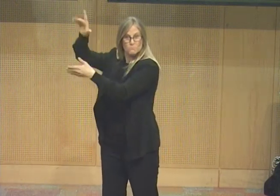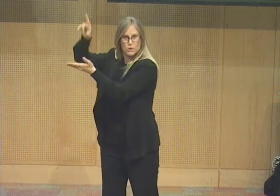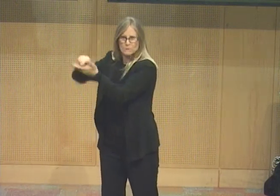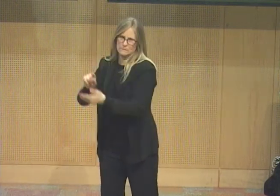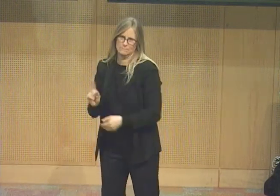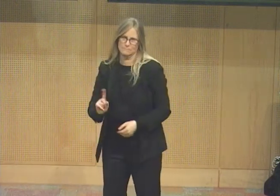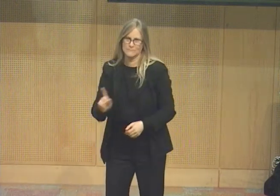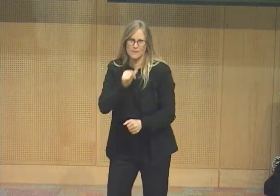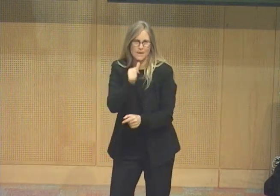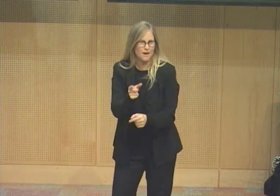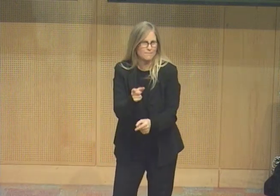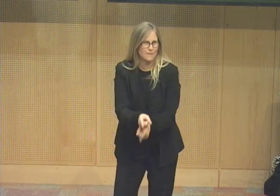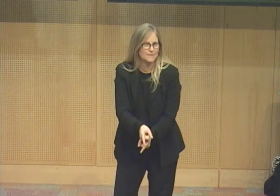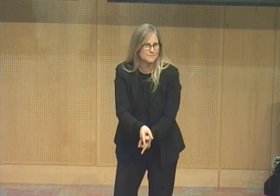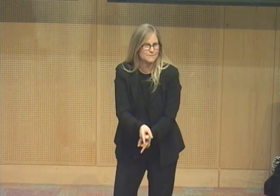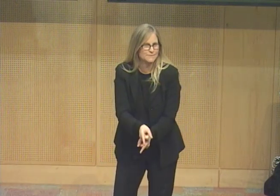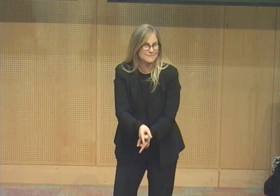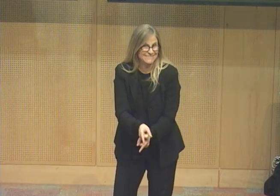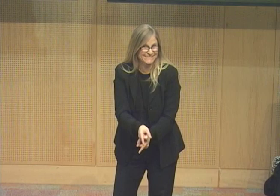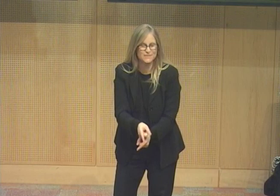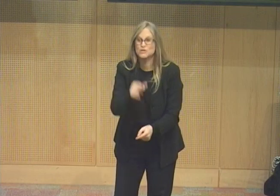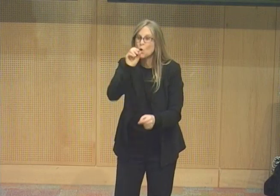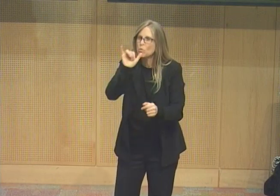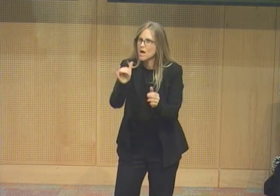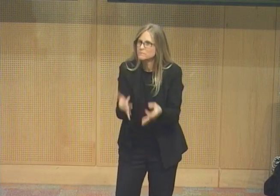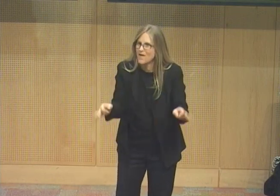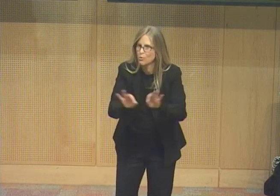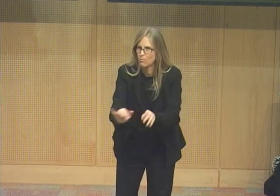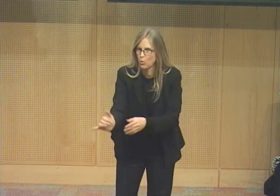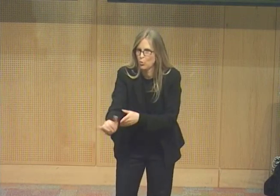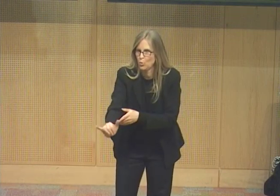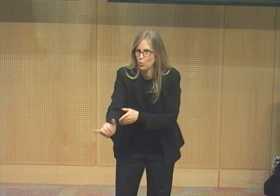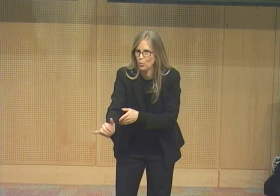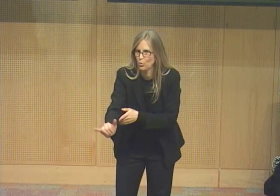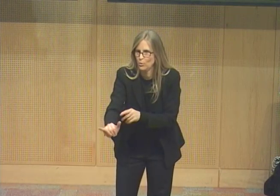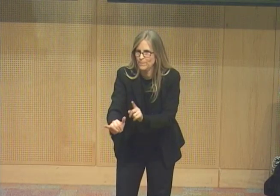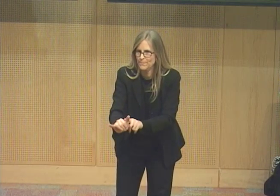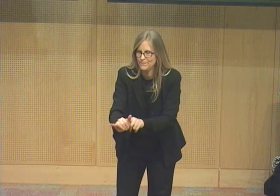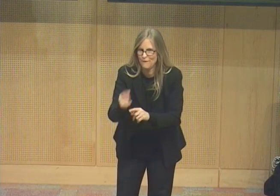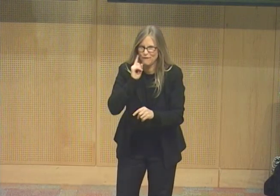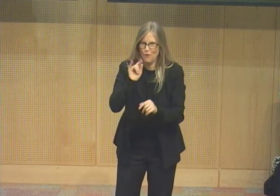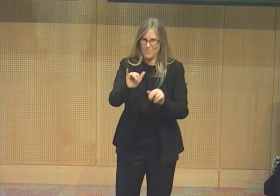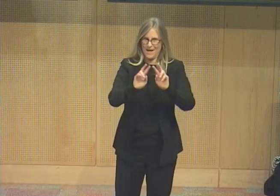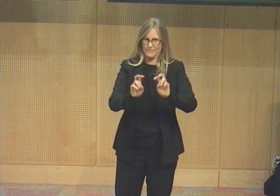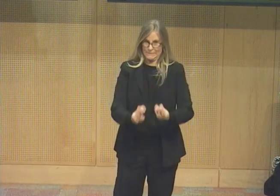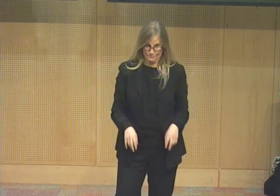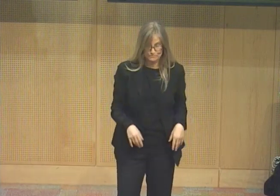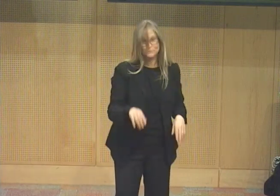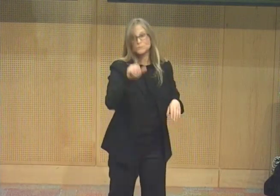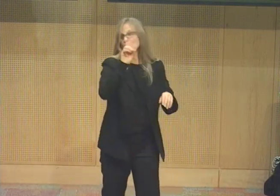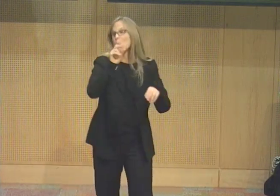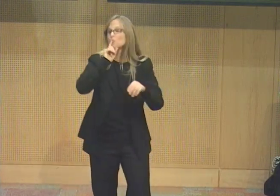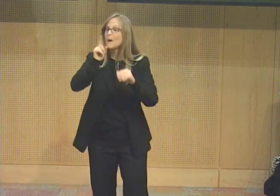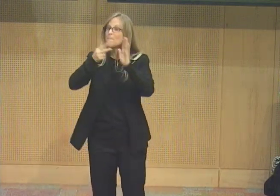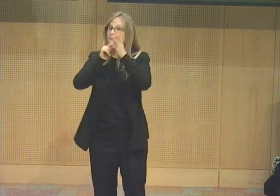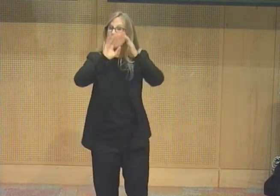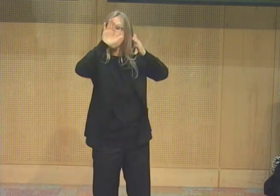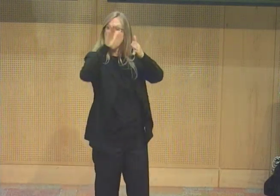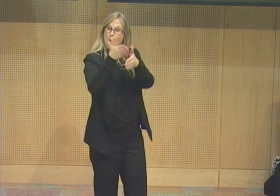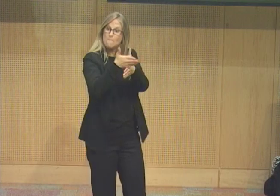because that wouldn't provide consistency. That's valuable knowledge to have in this instance of analysis.